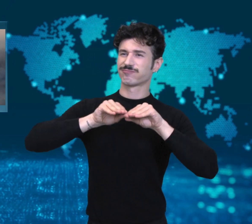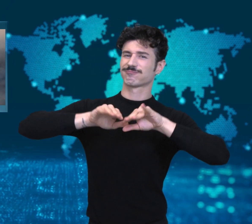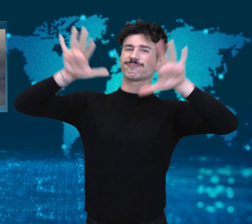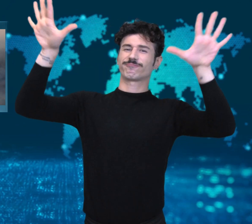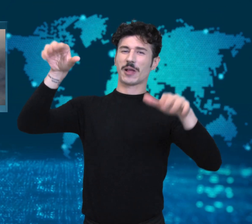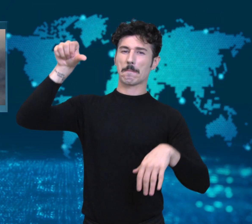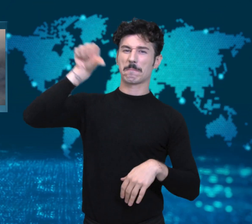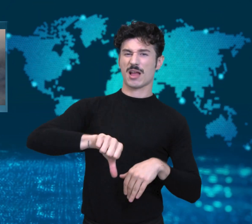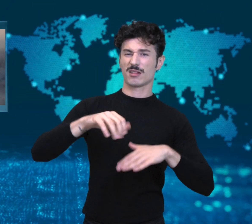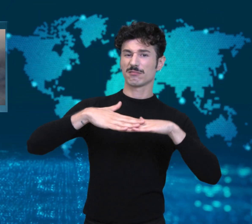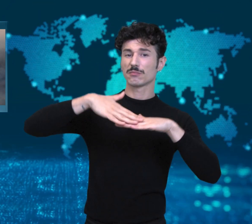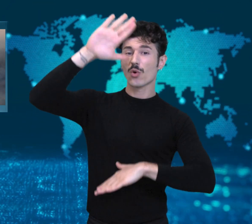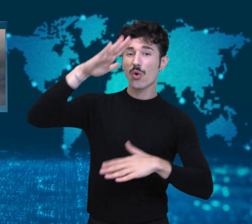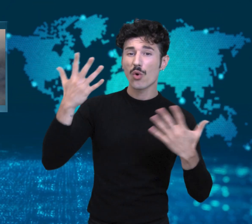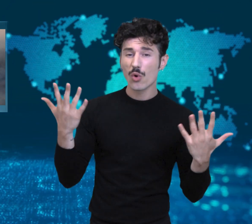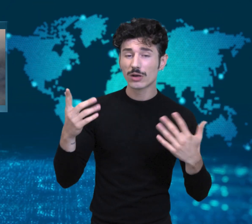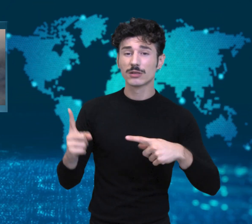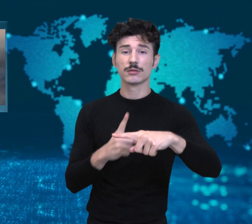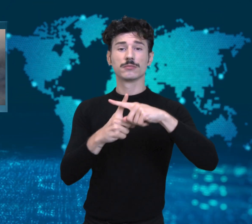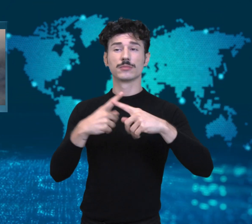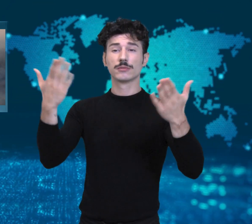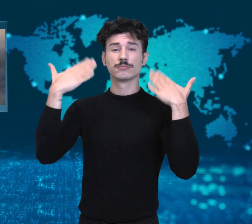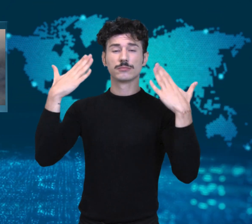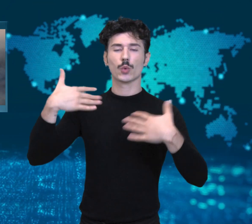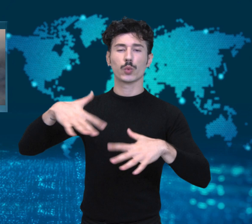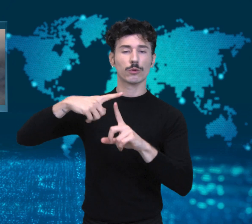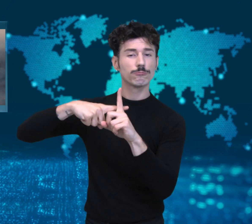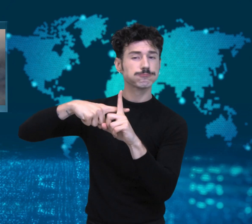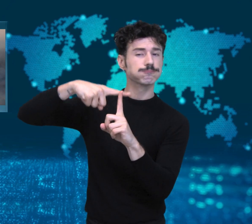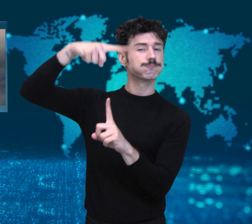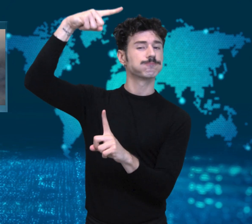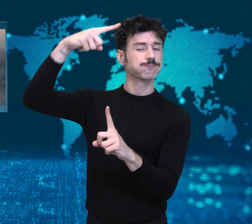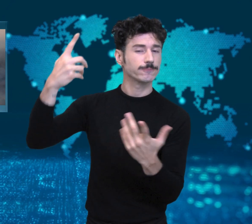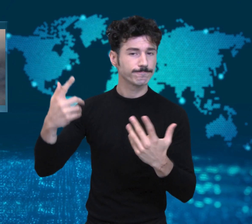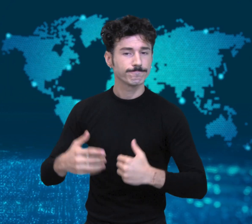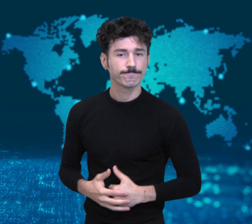and worsening temperature increases.